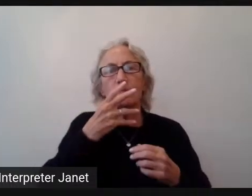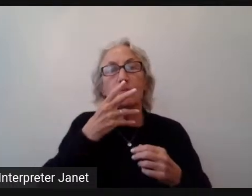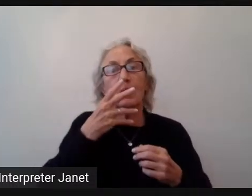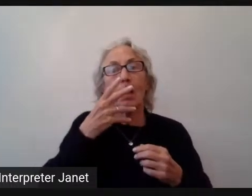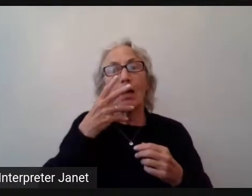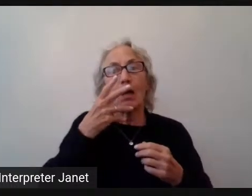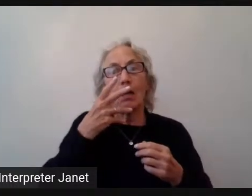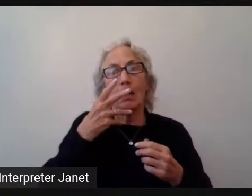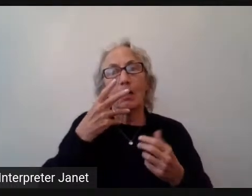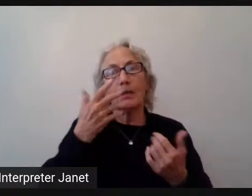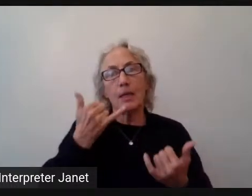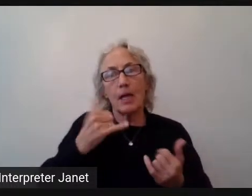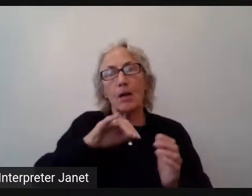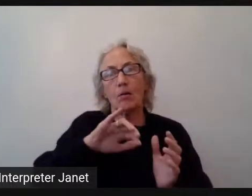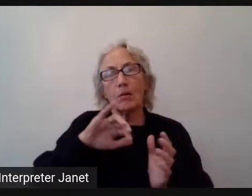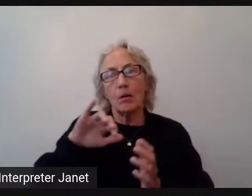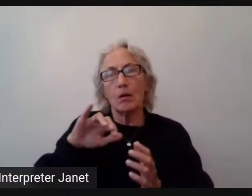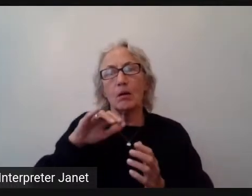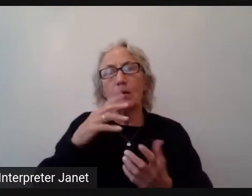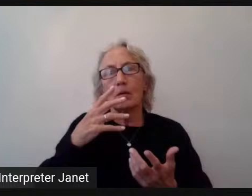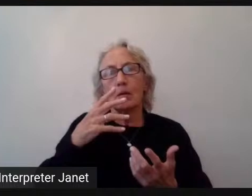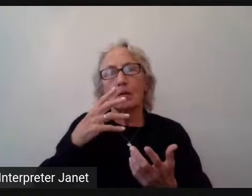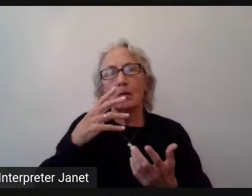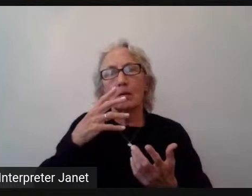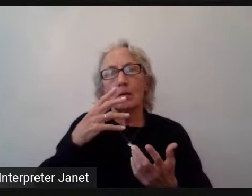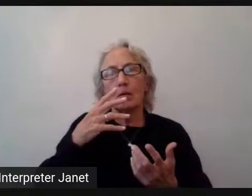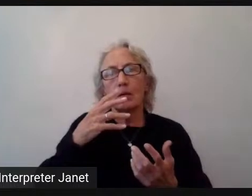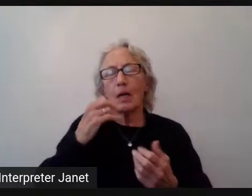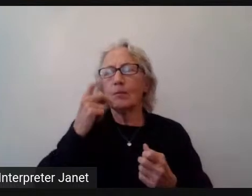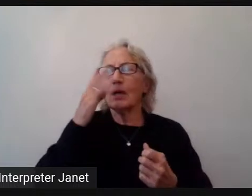Commercially I do not think accessibility has helped in any sense.